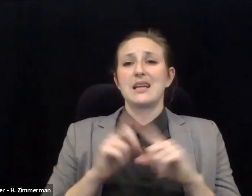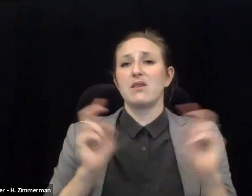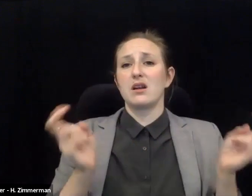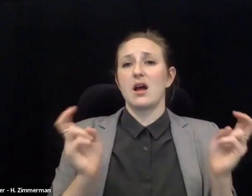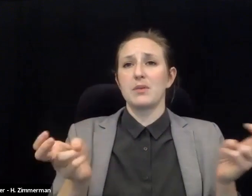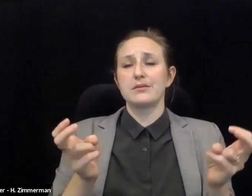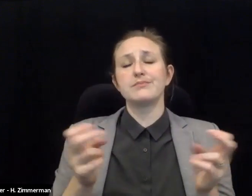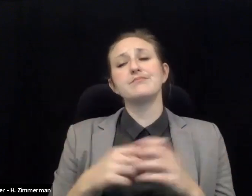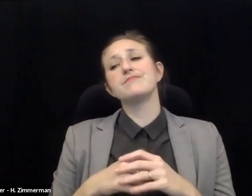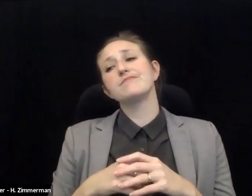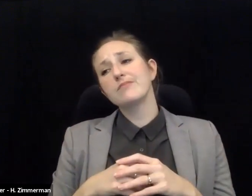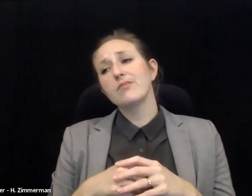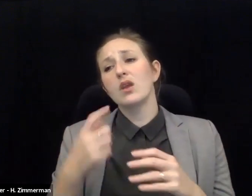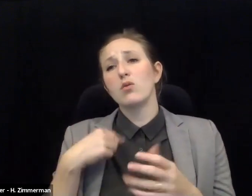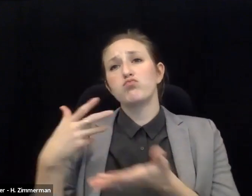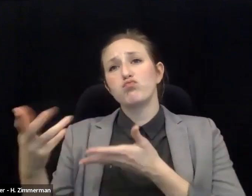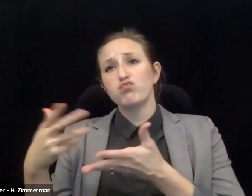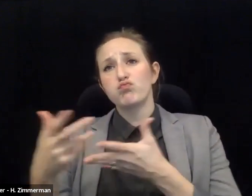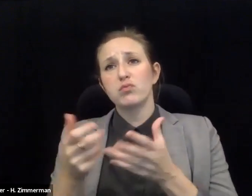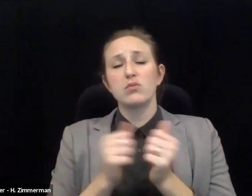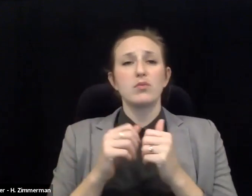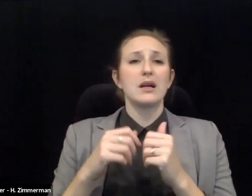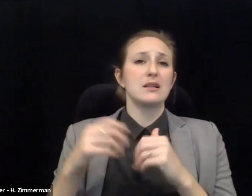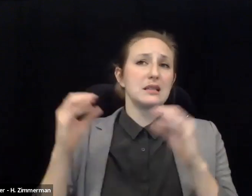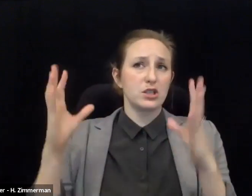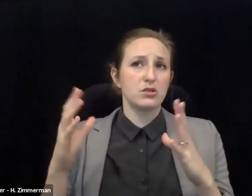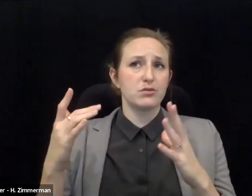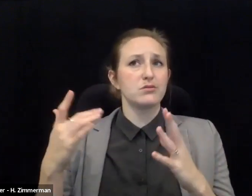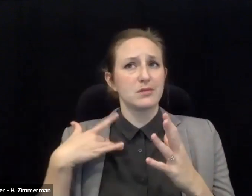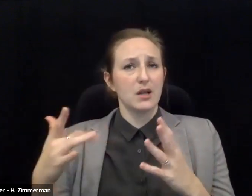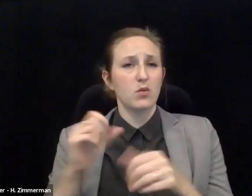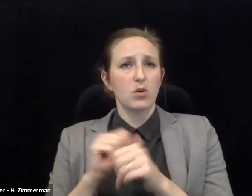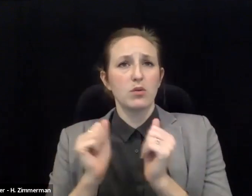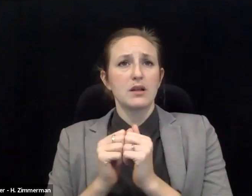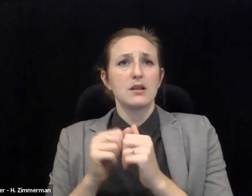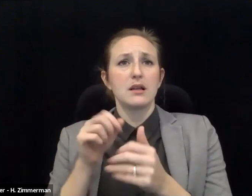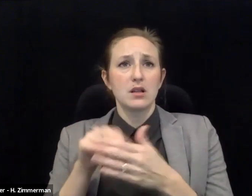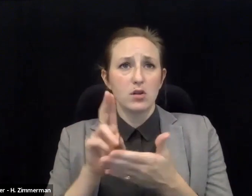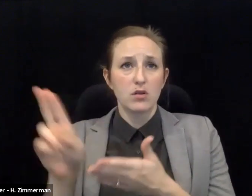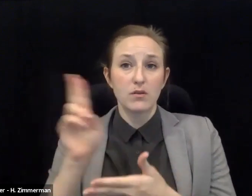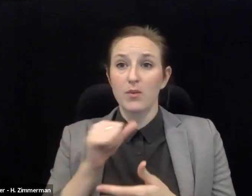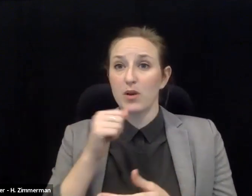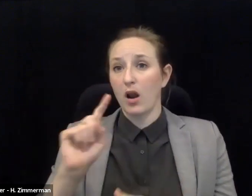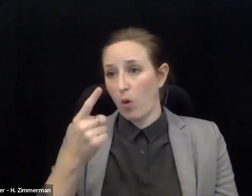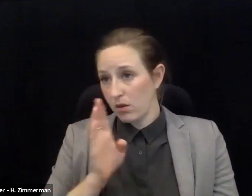liaising with the folks that we normally worked with at the university. We might not necessarily be working just with them. As you said,